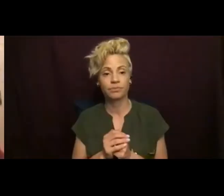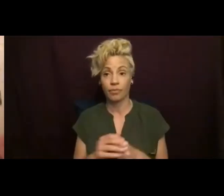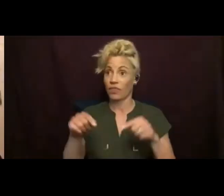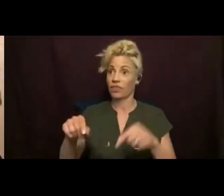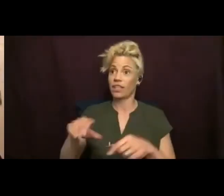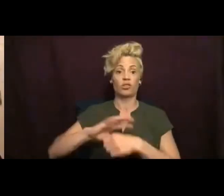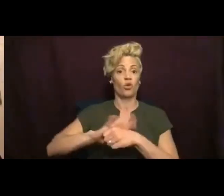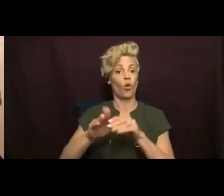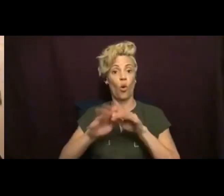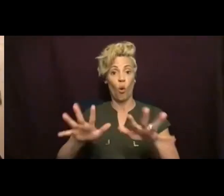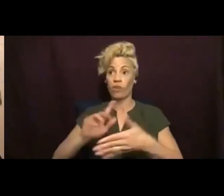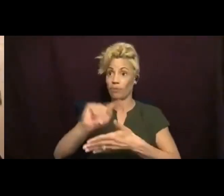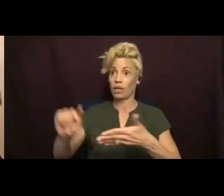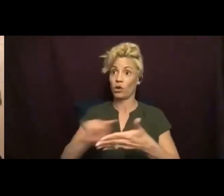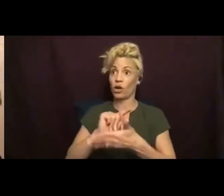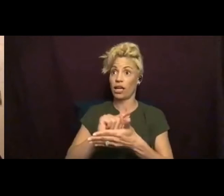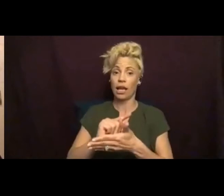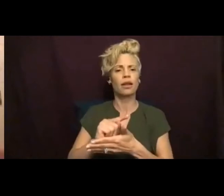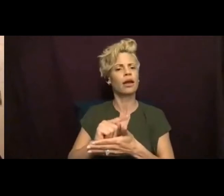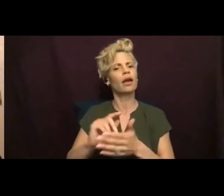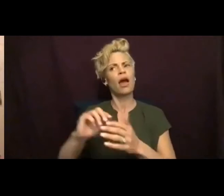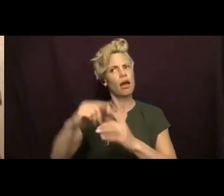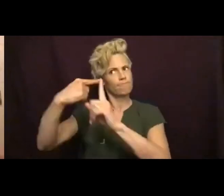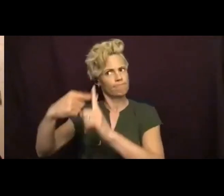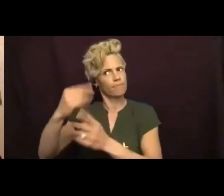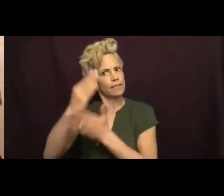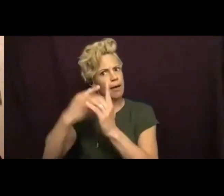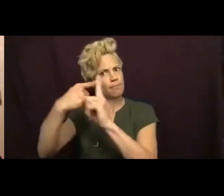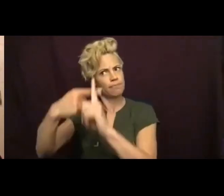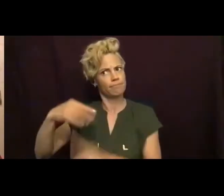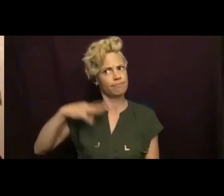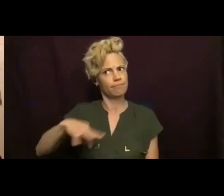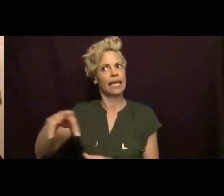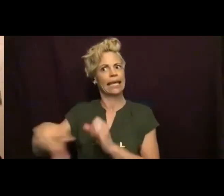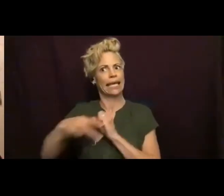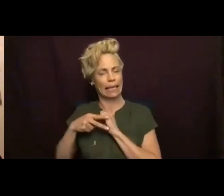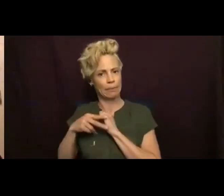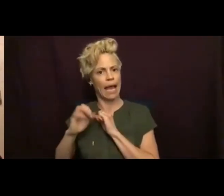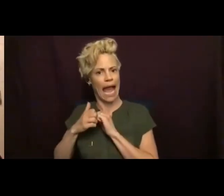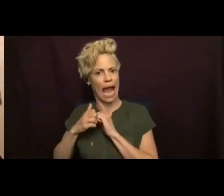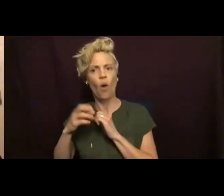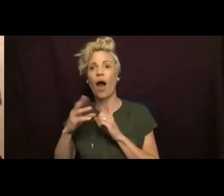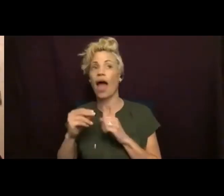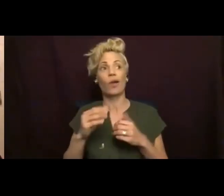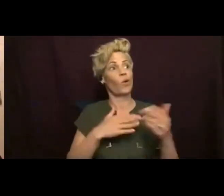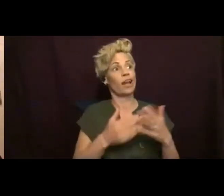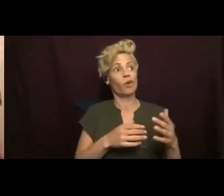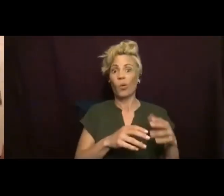and keep it and get rid of the stuff that was bad before? And my answer always sounds like the answer